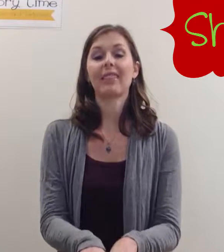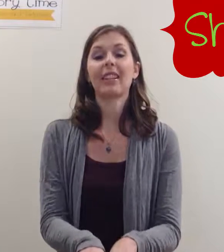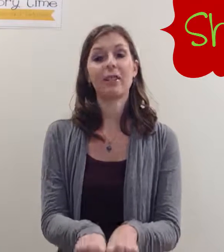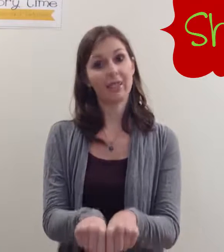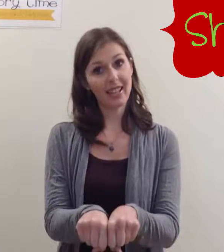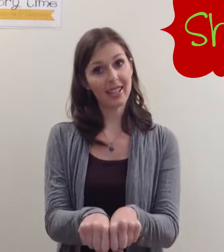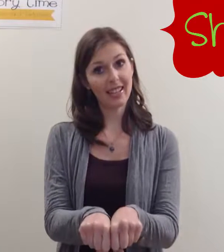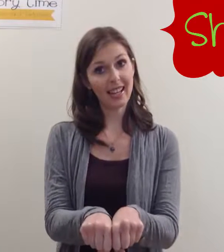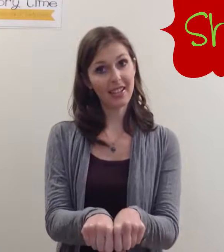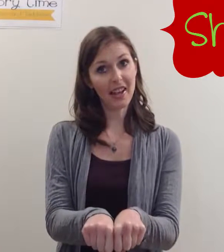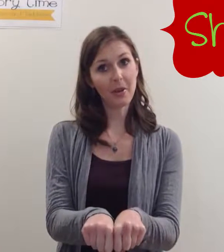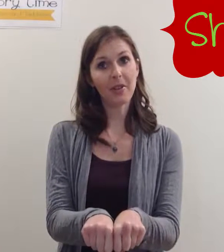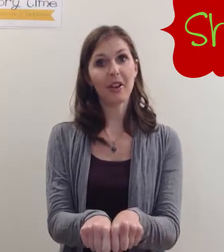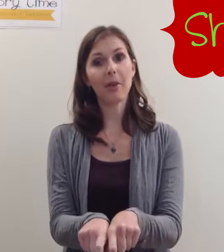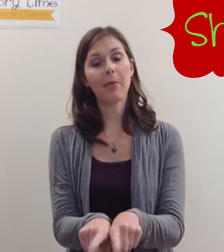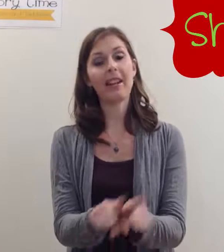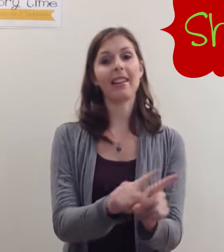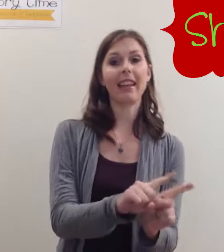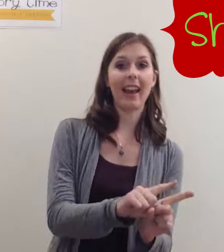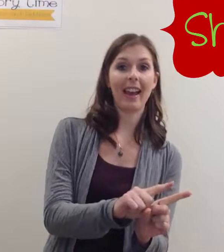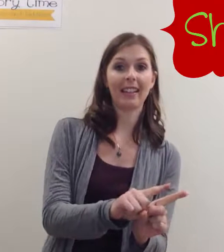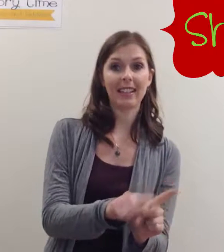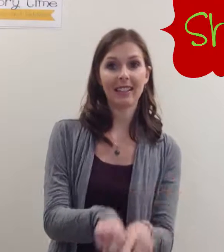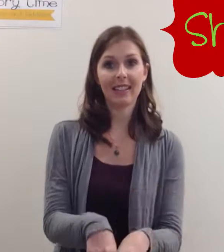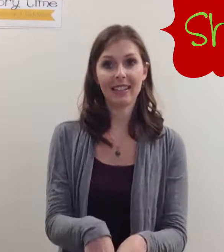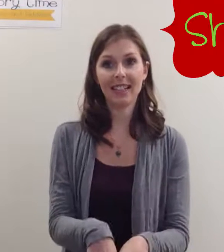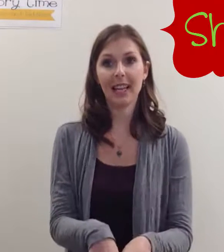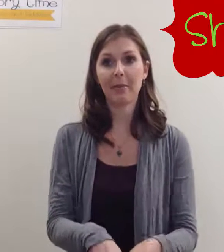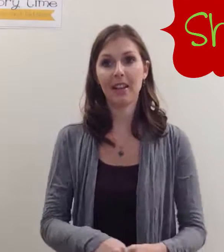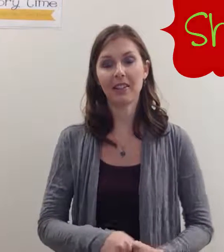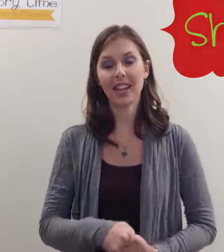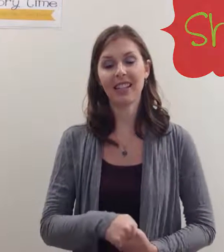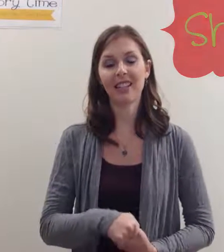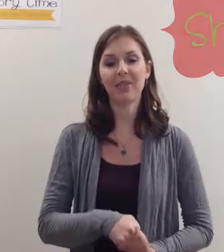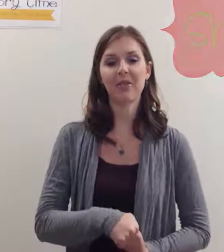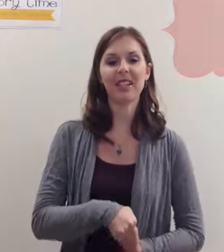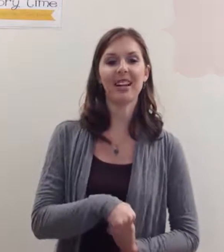You've seen this sign a lot with our "Pete the Cat" segment of Signing Story Time.